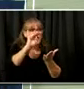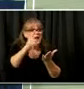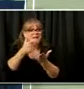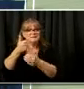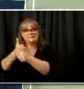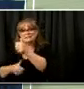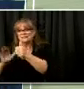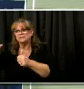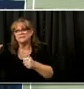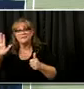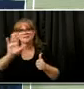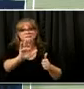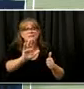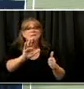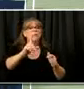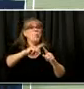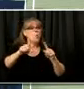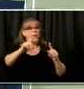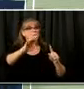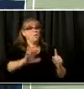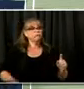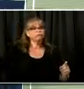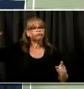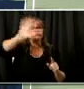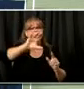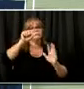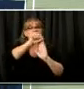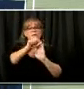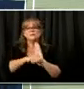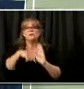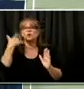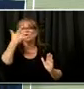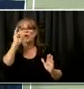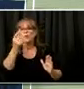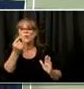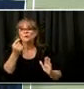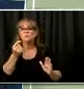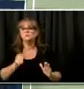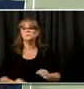school district senator mckinney bento um does either mr mcdermott or super who wants